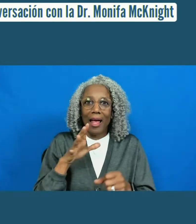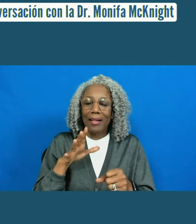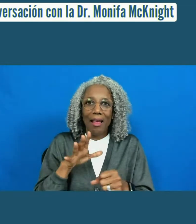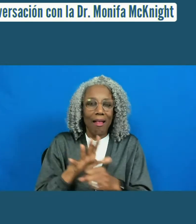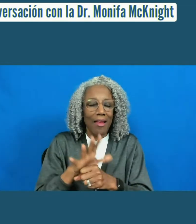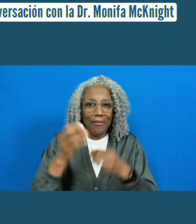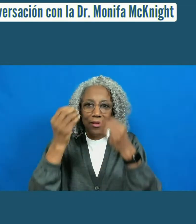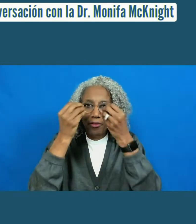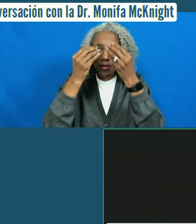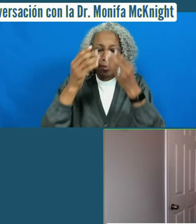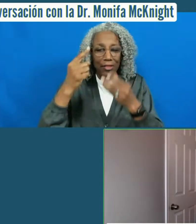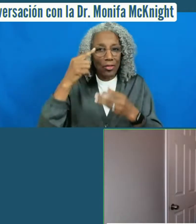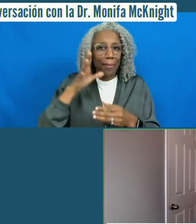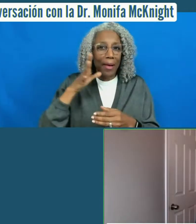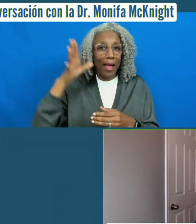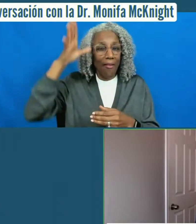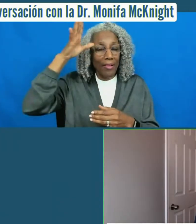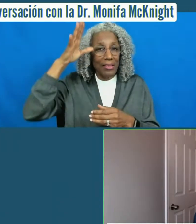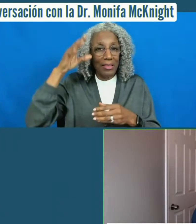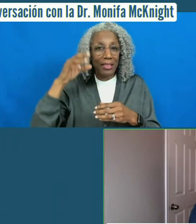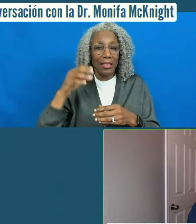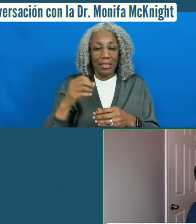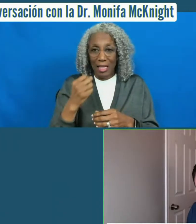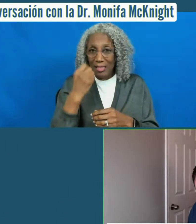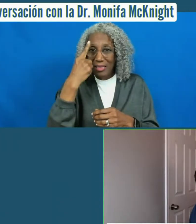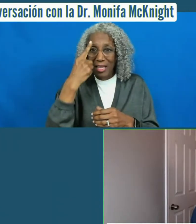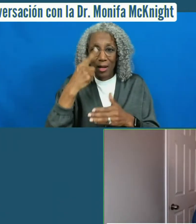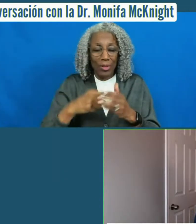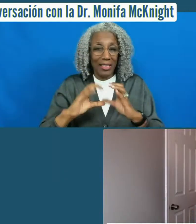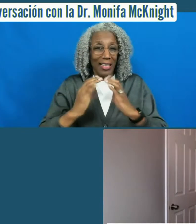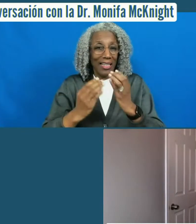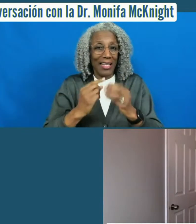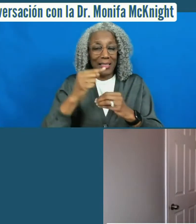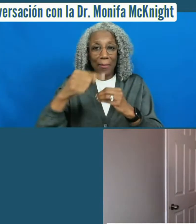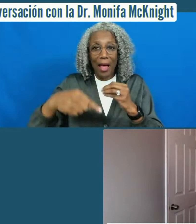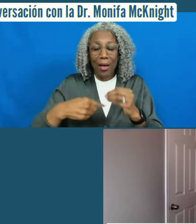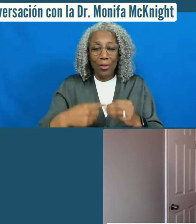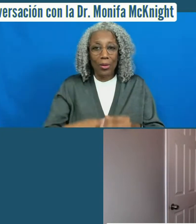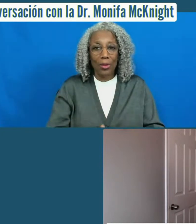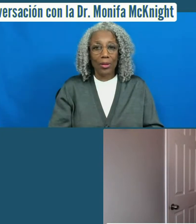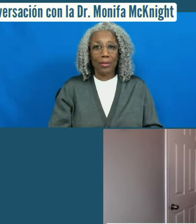se trata en estos